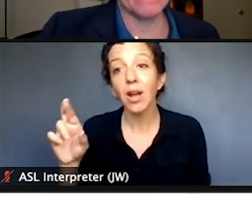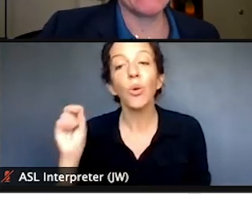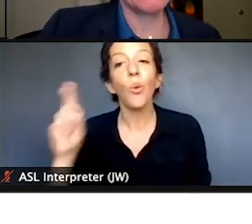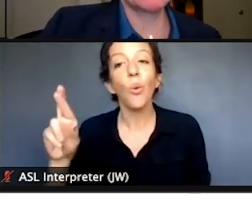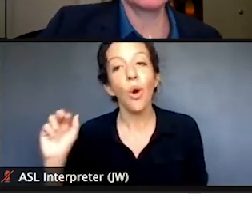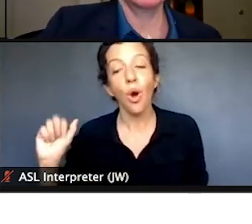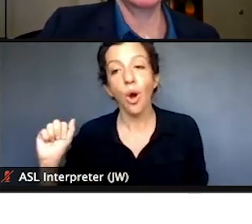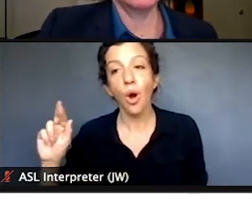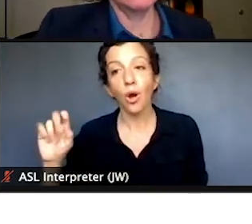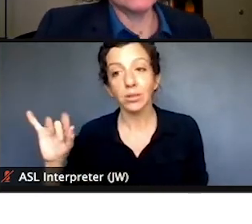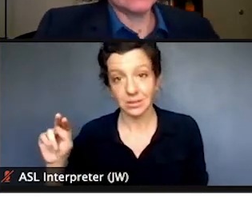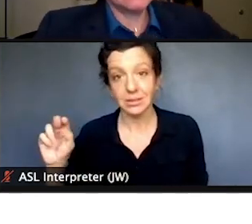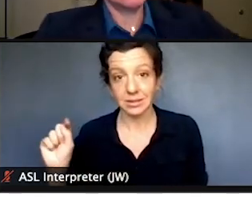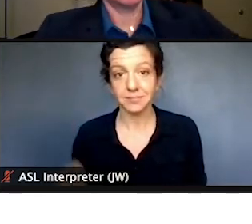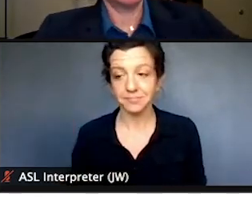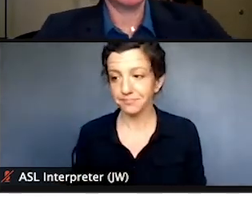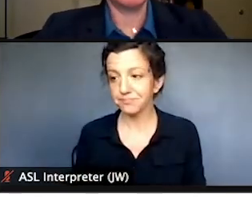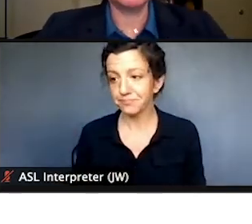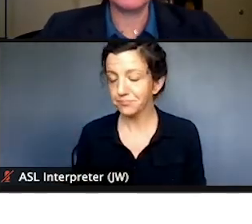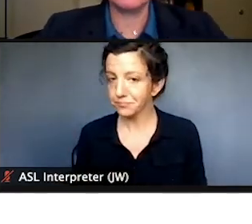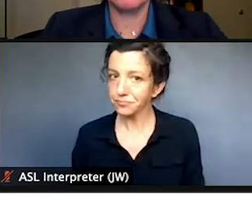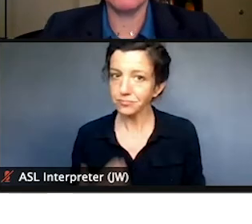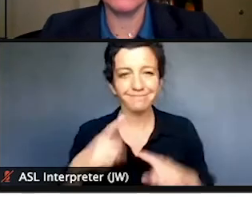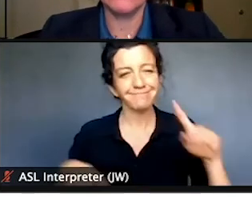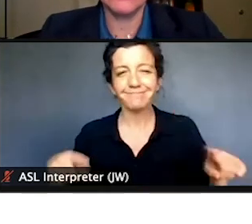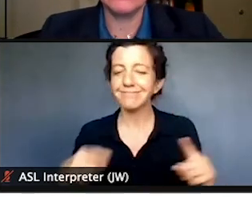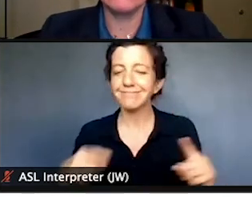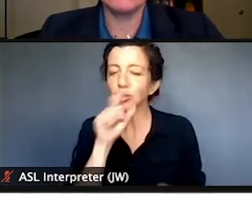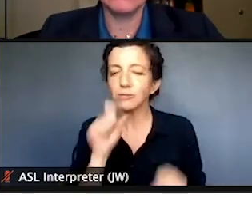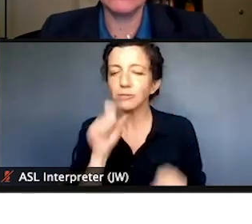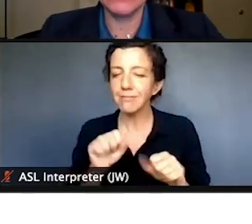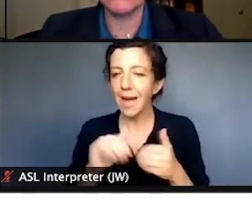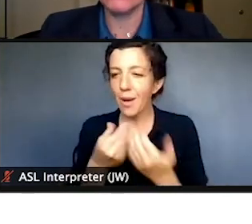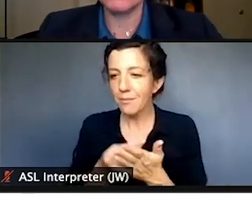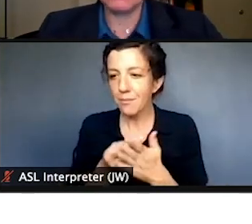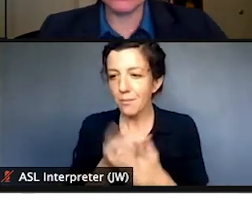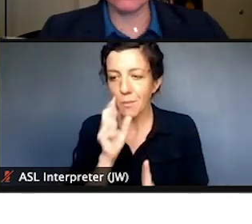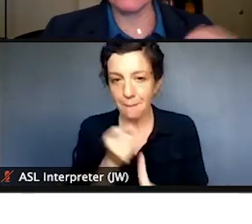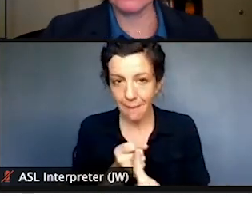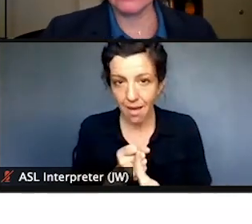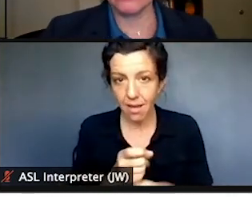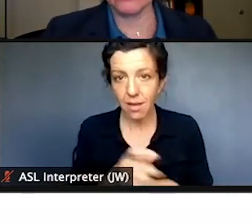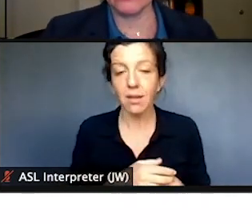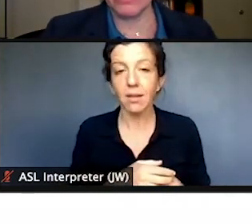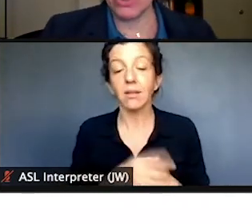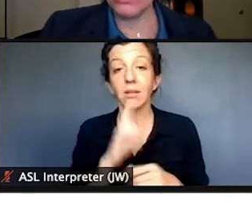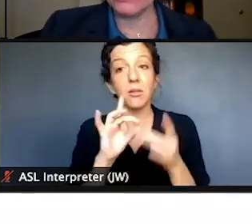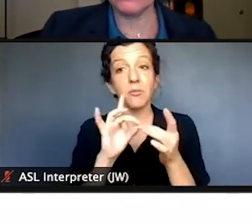The San Diego Union Tribune is in support and then most of the other newspapers across the state are opposed.